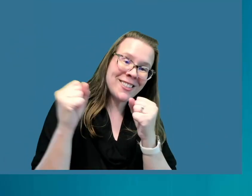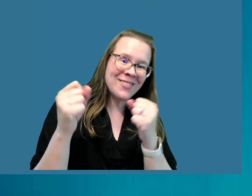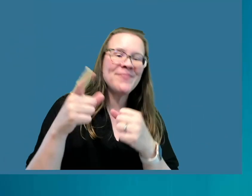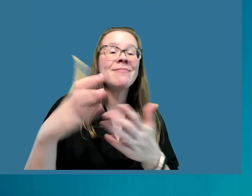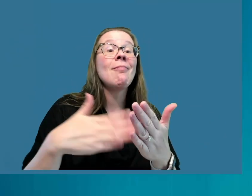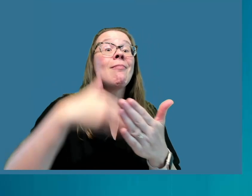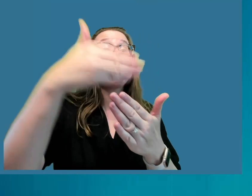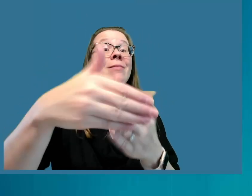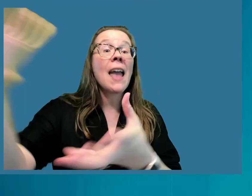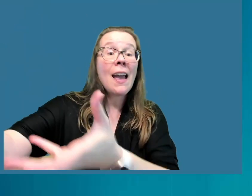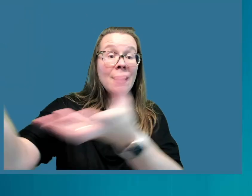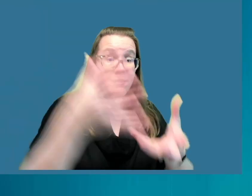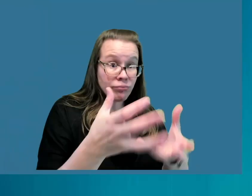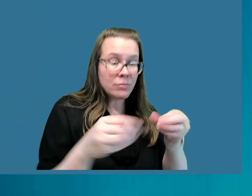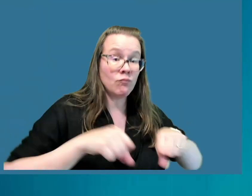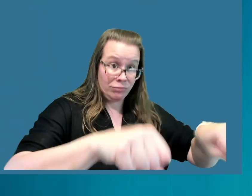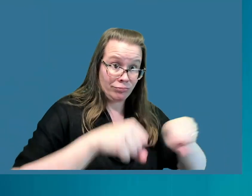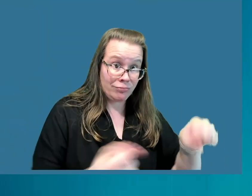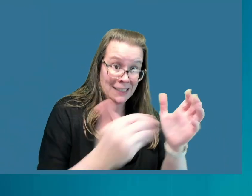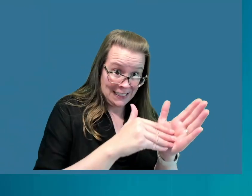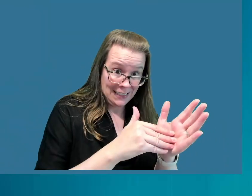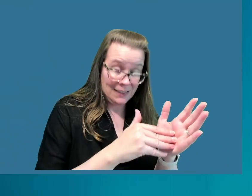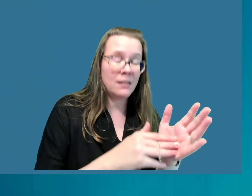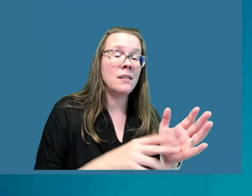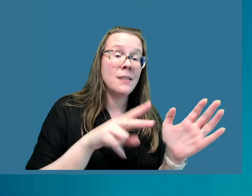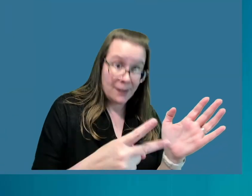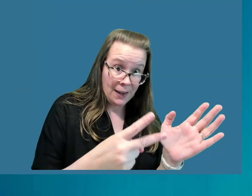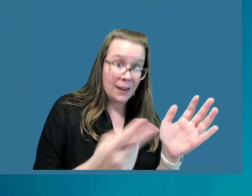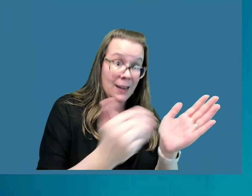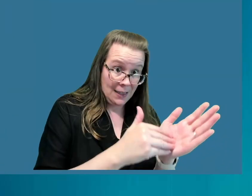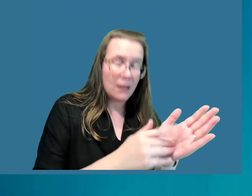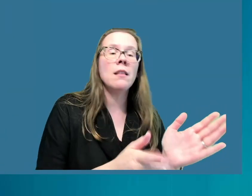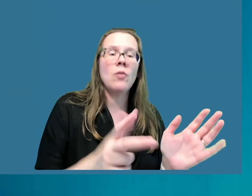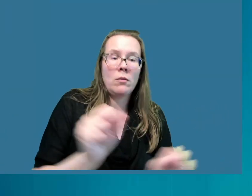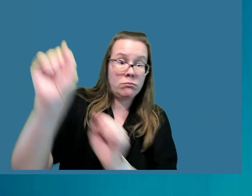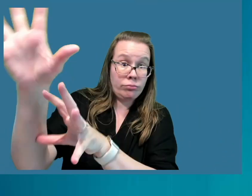if I have more scraps, I'll put them in the refrigerator. And I'll add to that, you know,